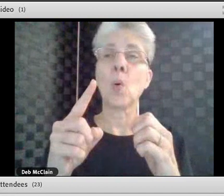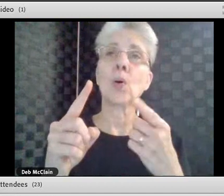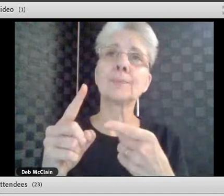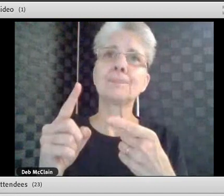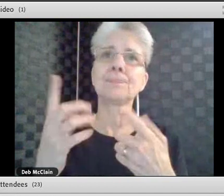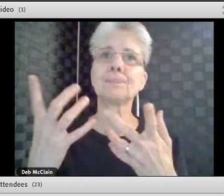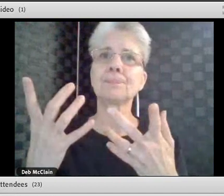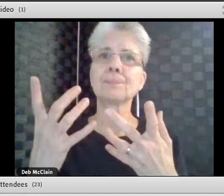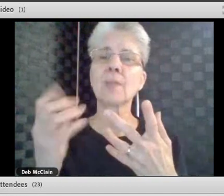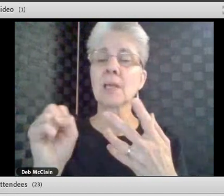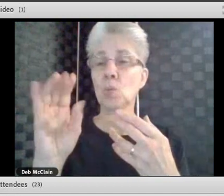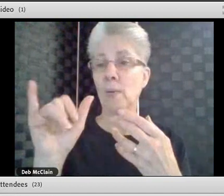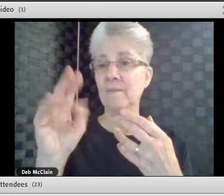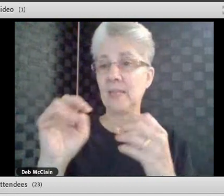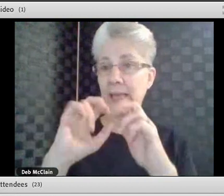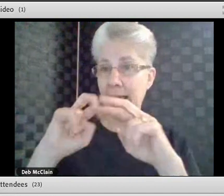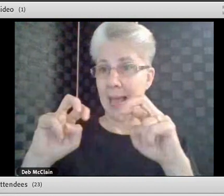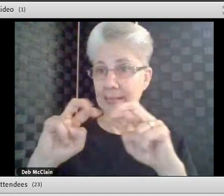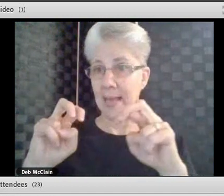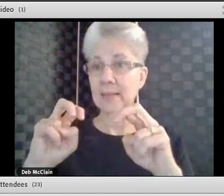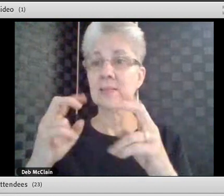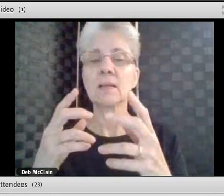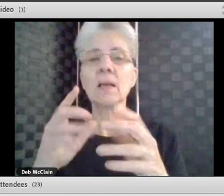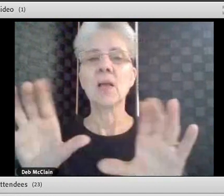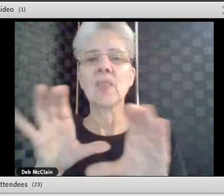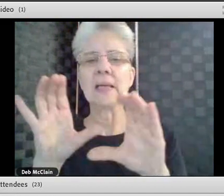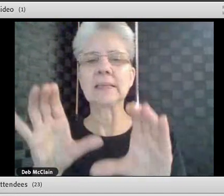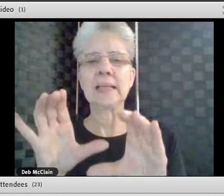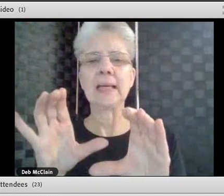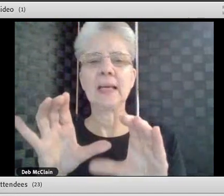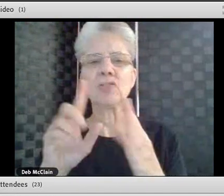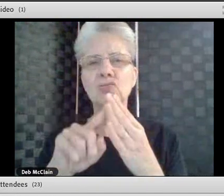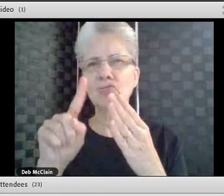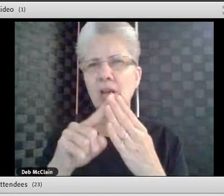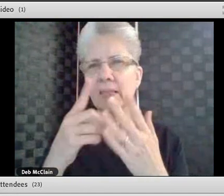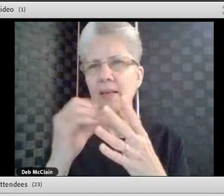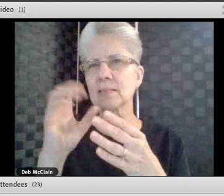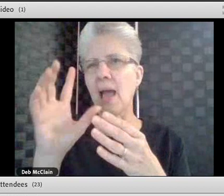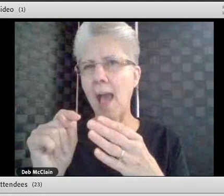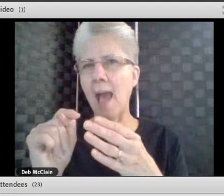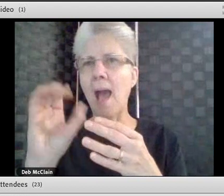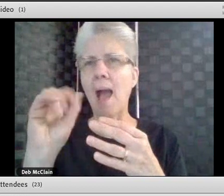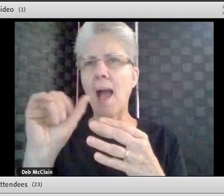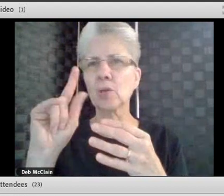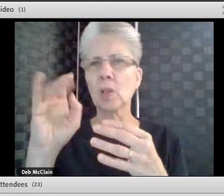So for SWFLN, they did -- have checked things out.